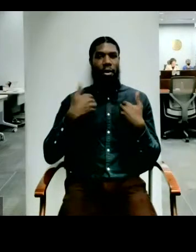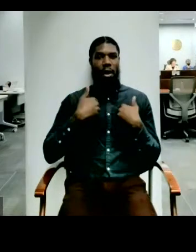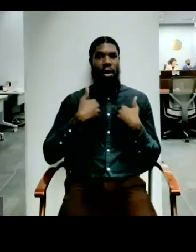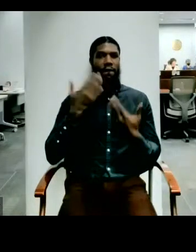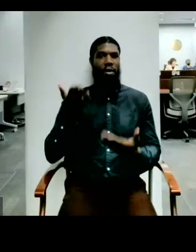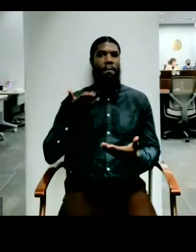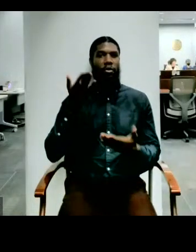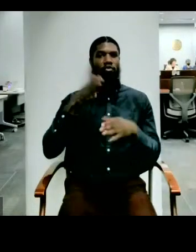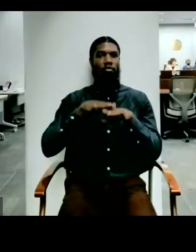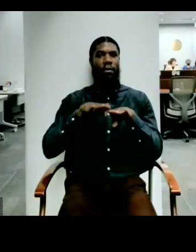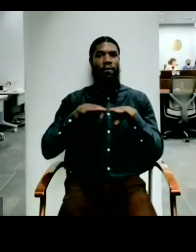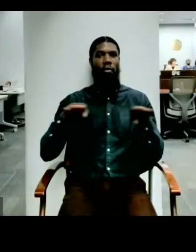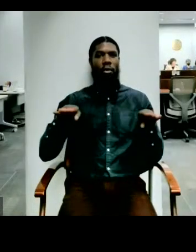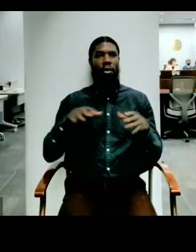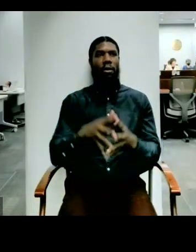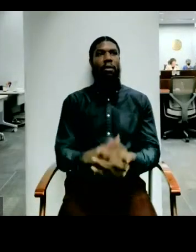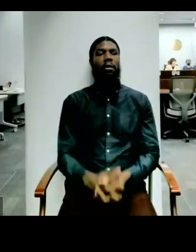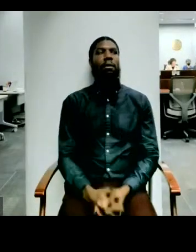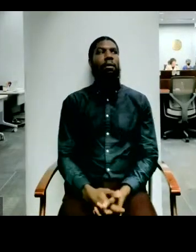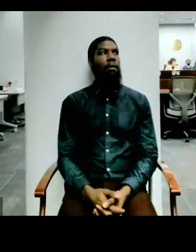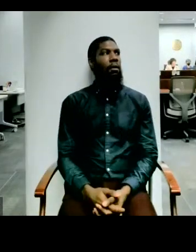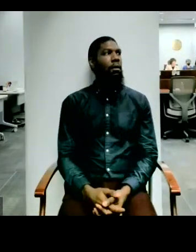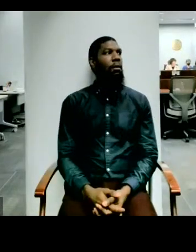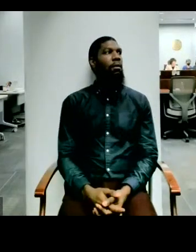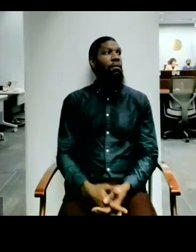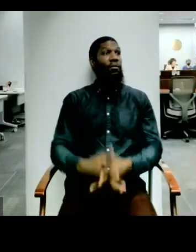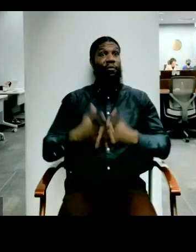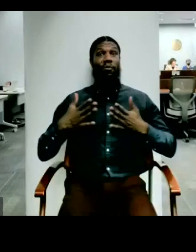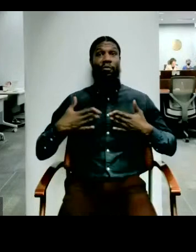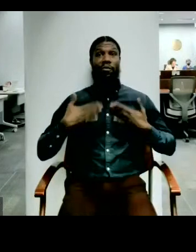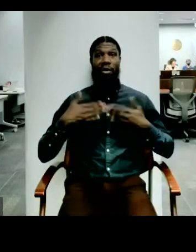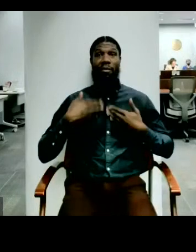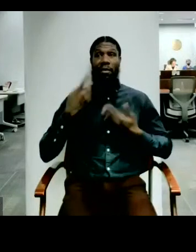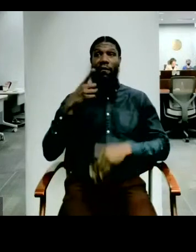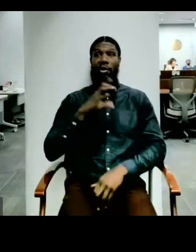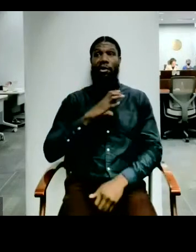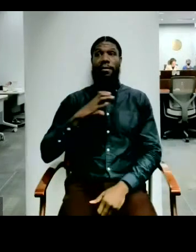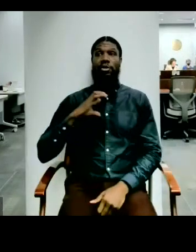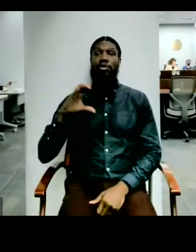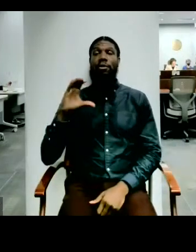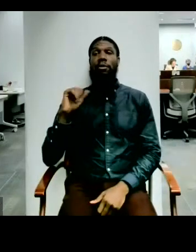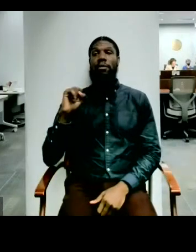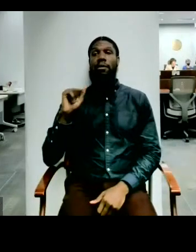Certainly, happy to, happy to have Commissioner Sonderling be heard.